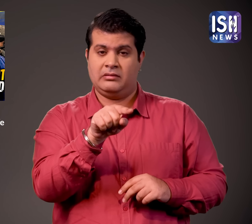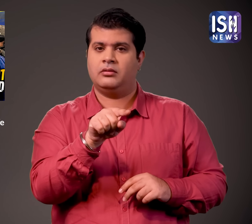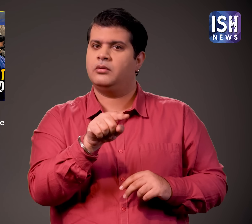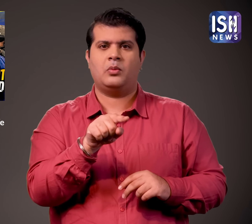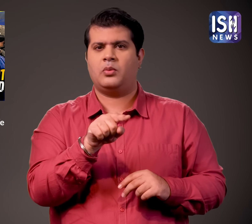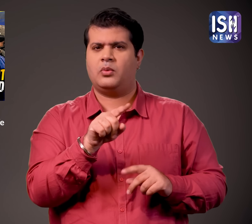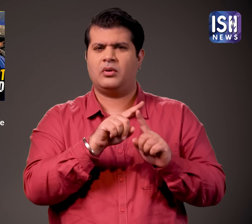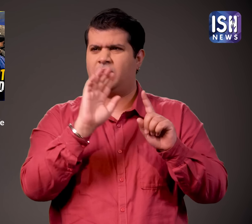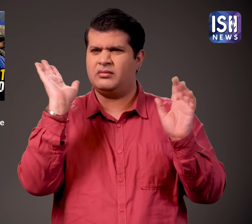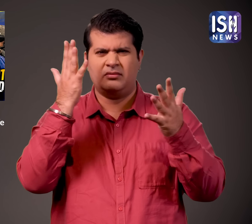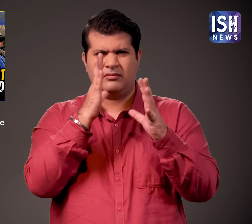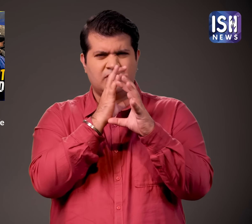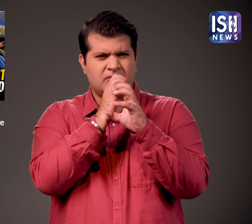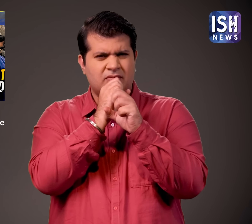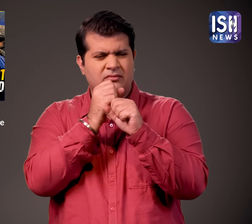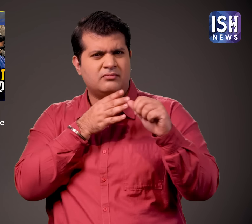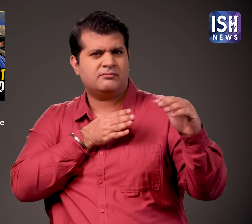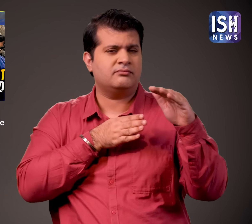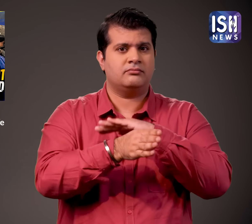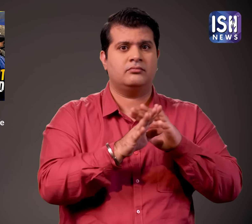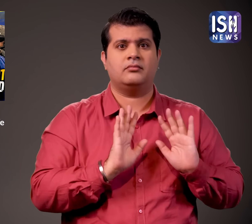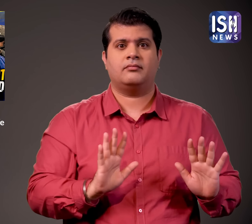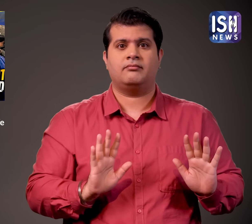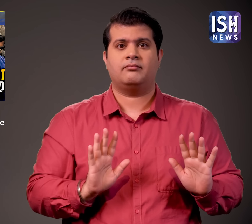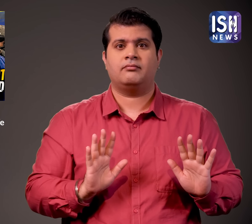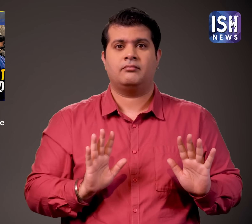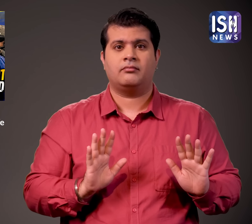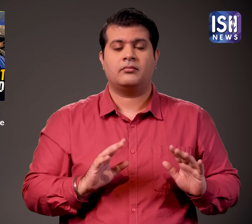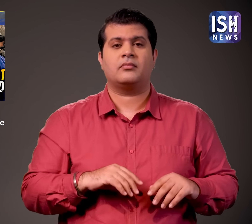It was a top secret mission which was carried out in another country.